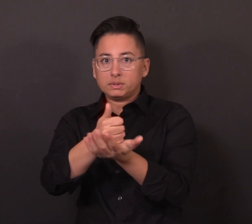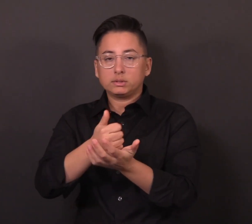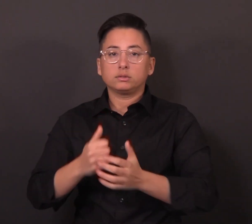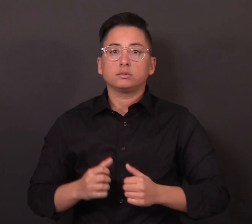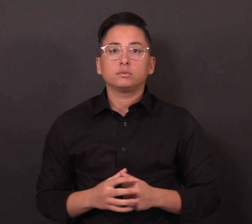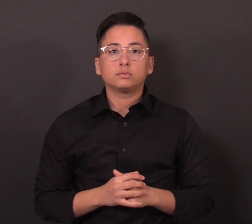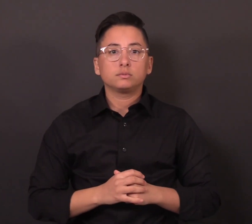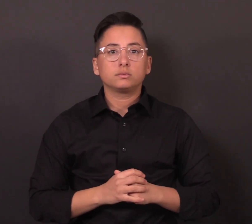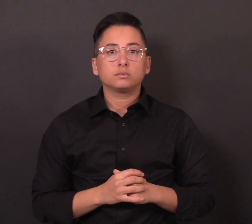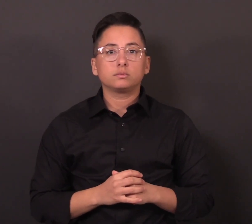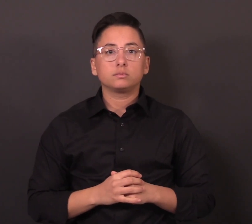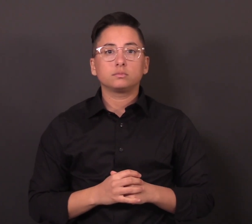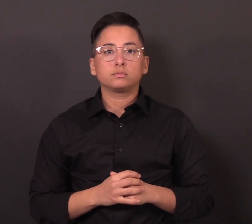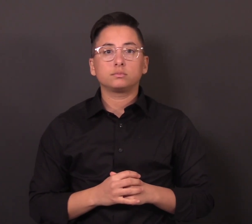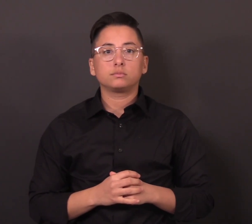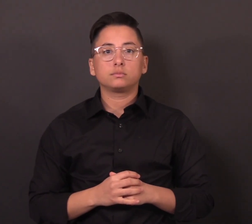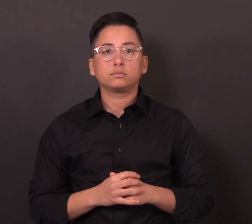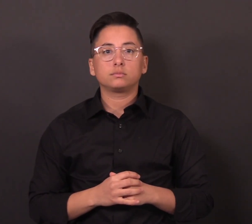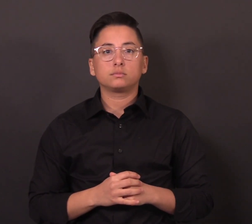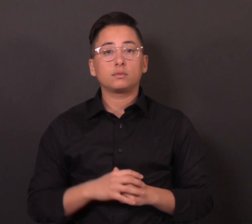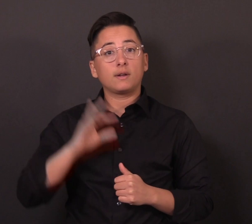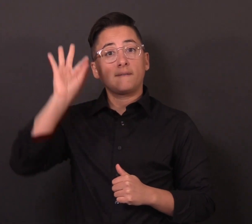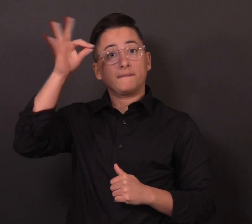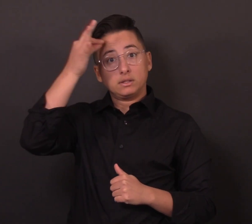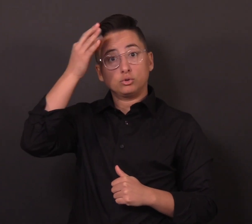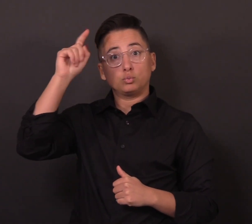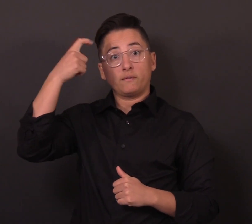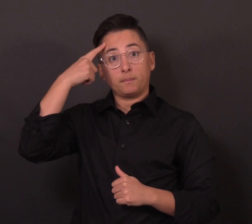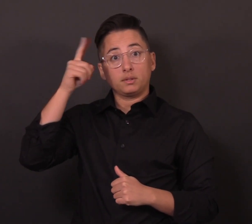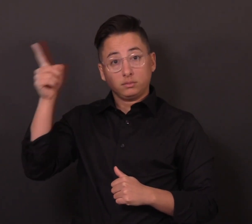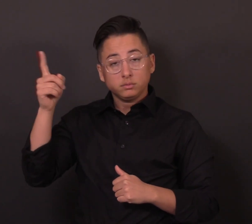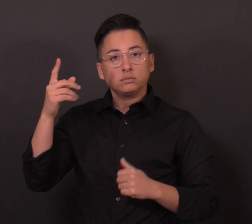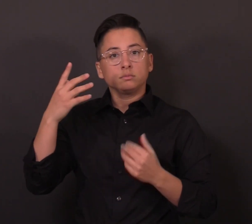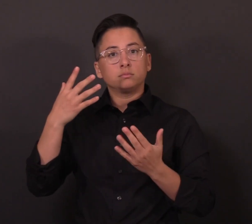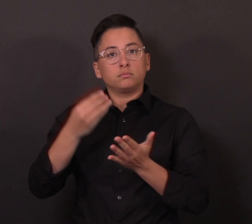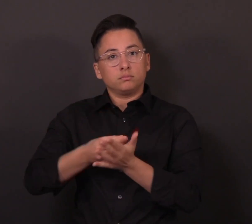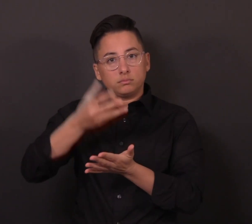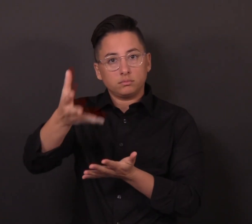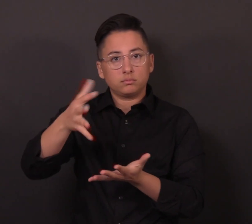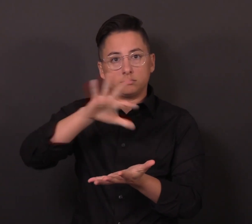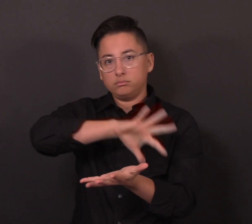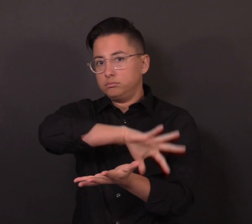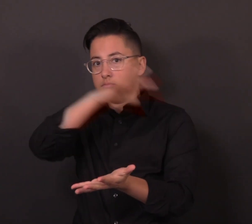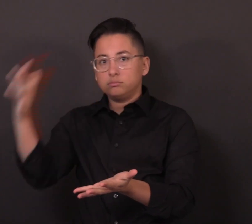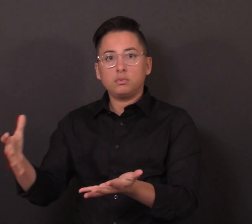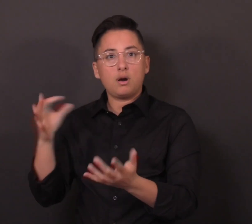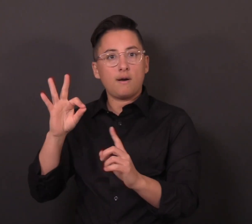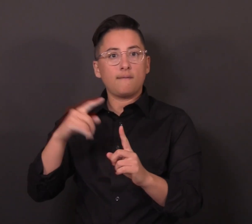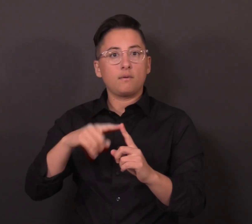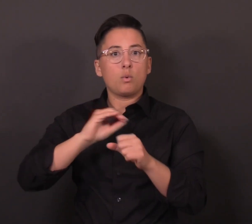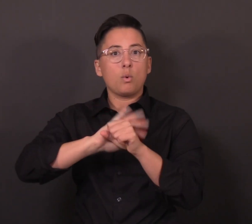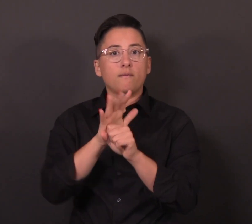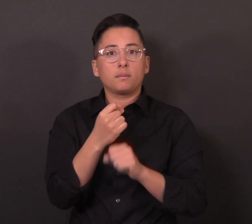The federal government has purchased supplies of COVID-19 pills, so patients do not need to pay for the cost of the medicine,